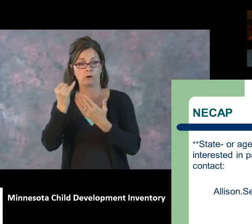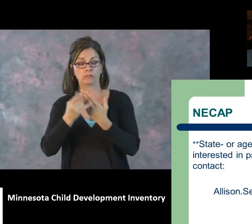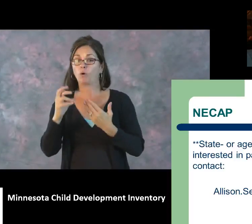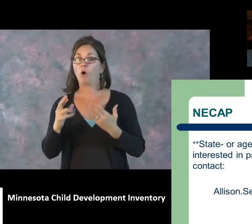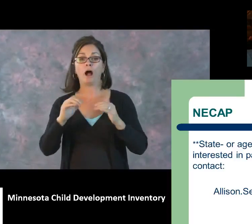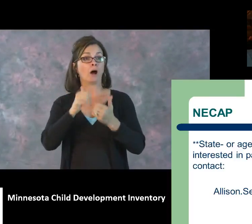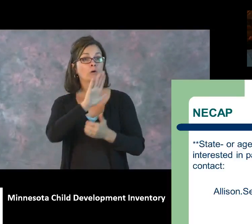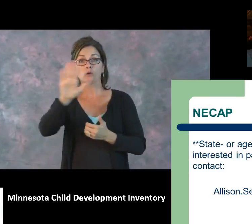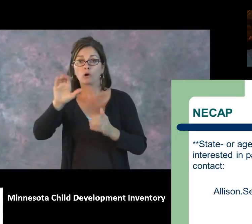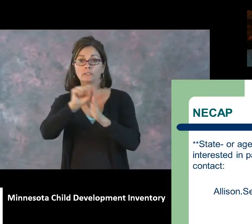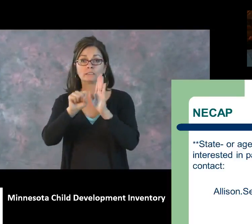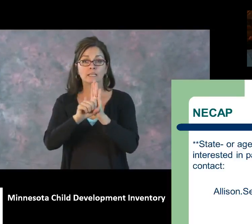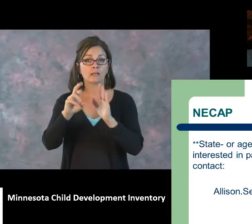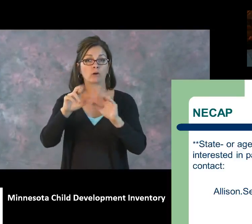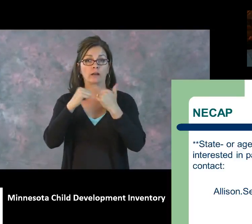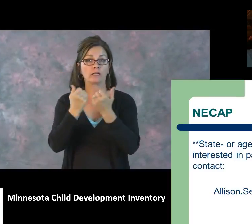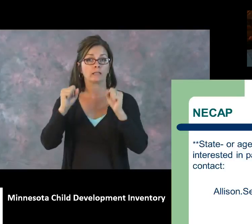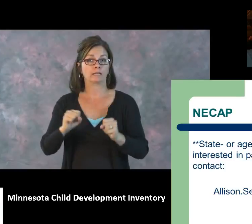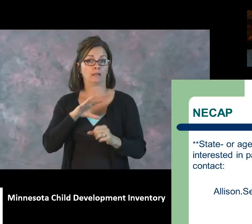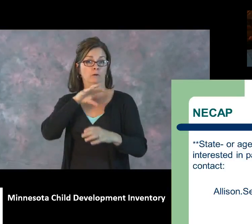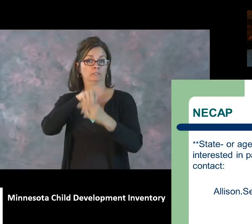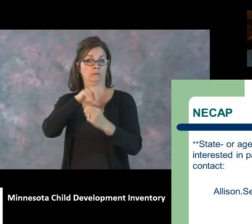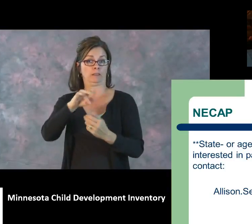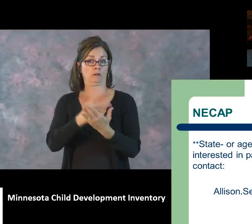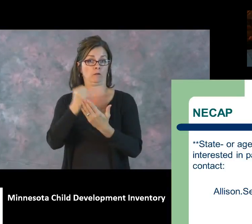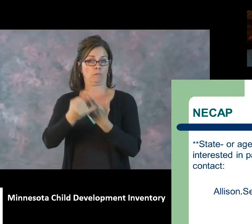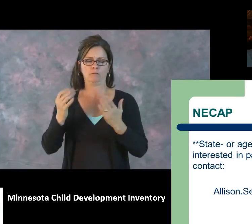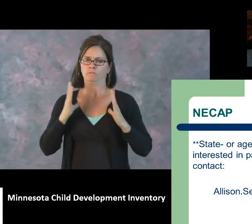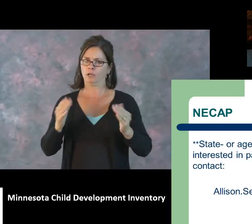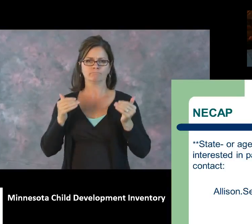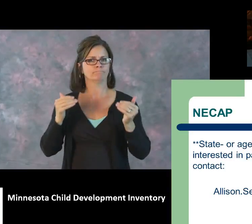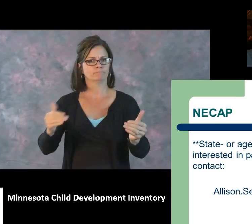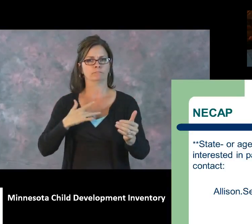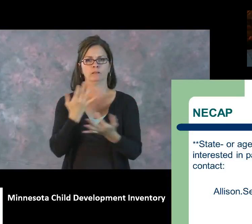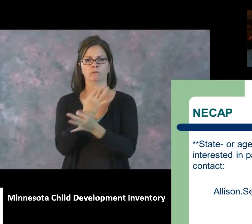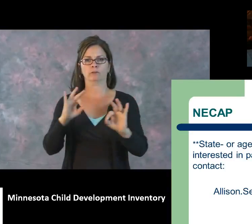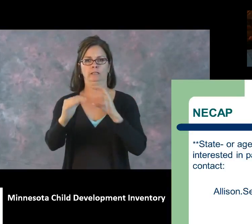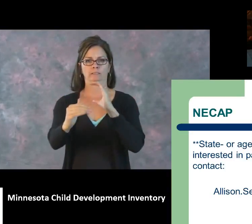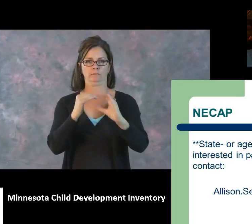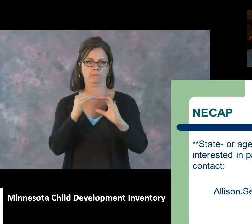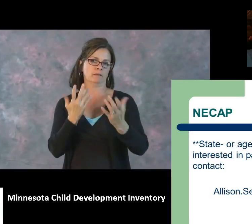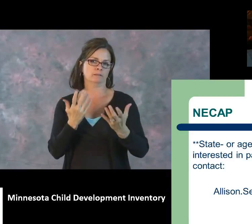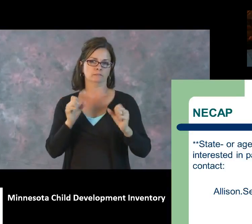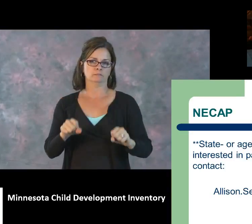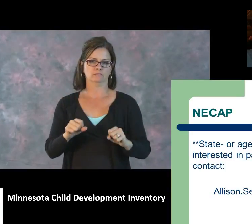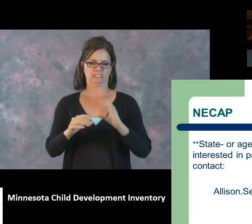in the project, you can feel free to contact me at the email below.